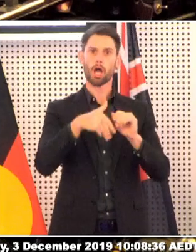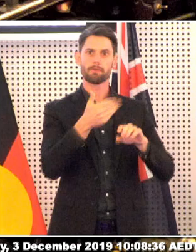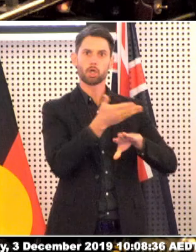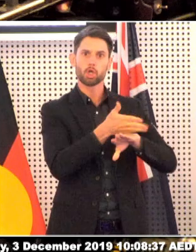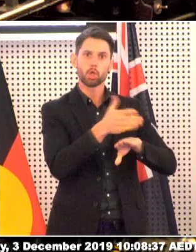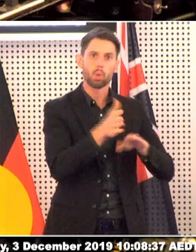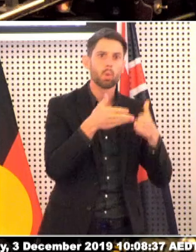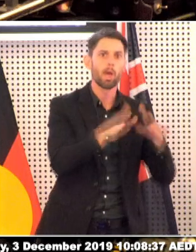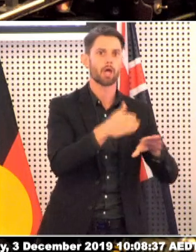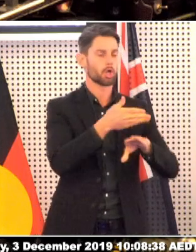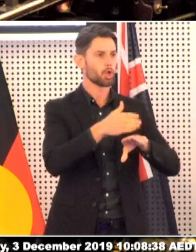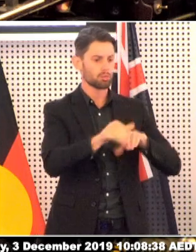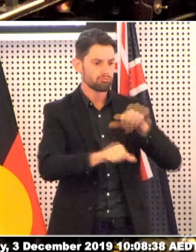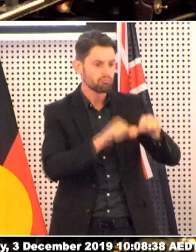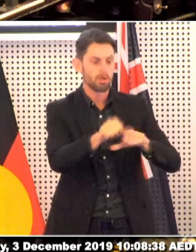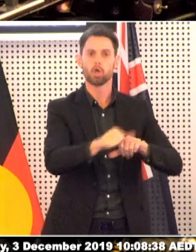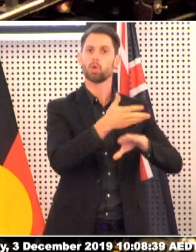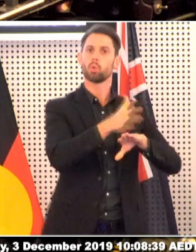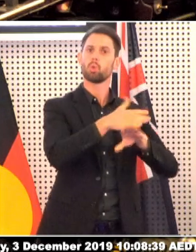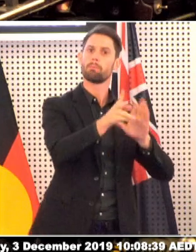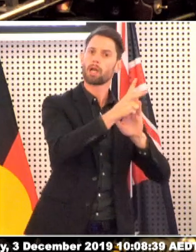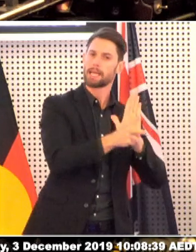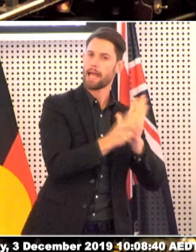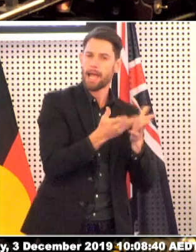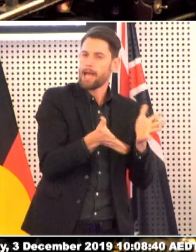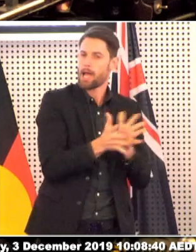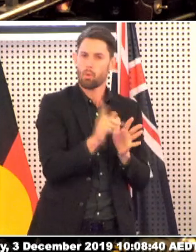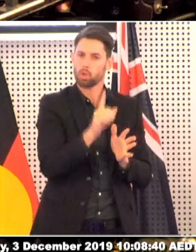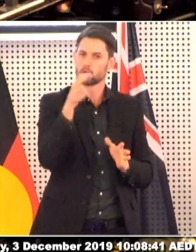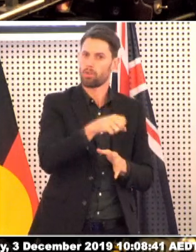And to that end we thought that we would be assisted by talking to some of the